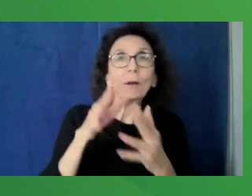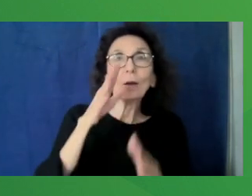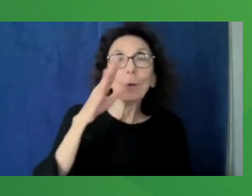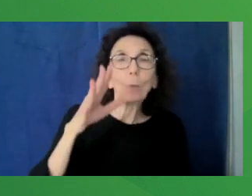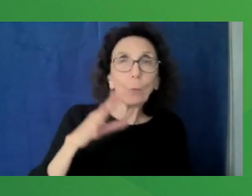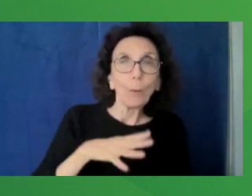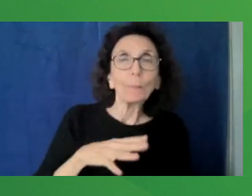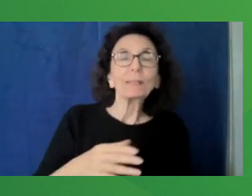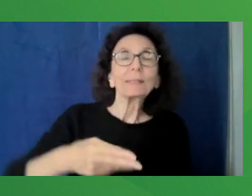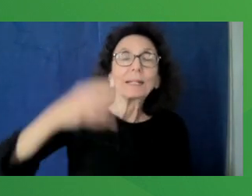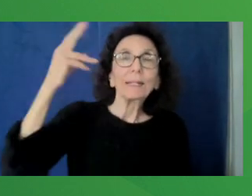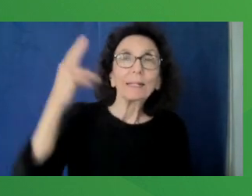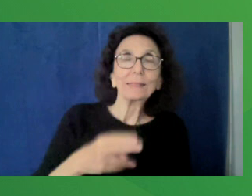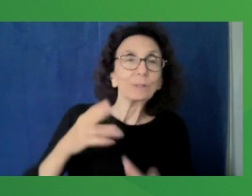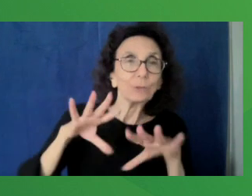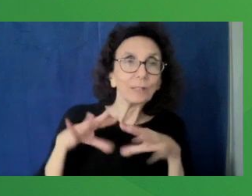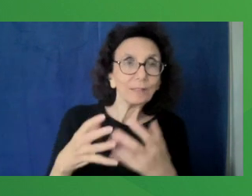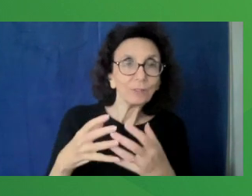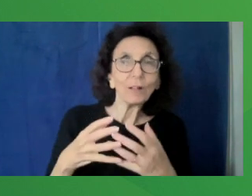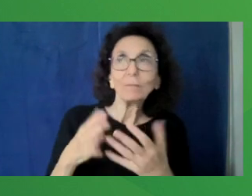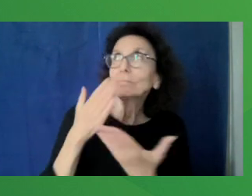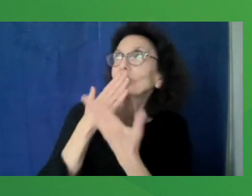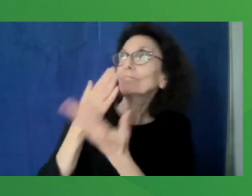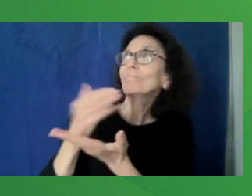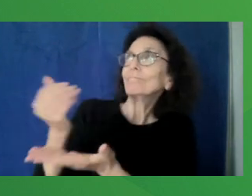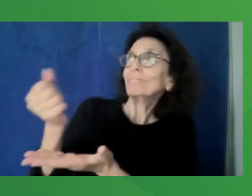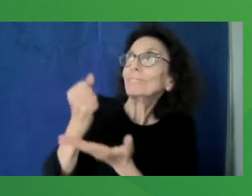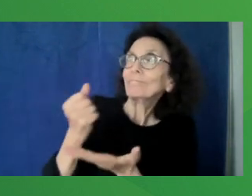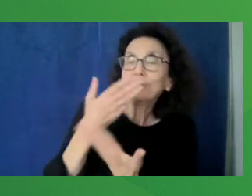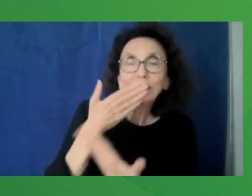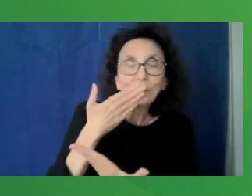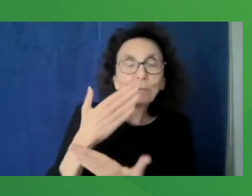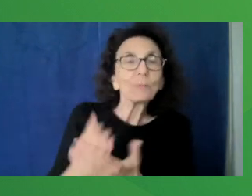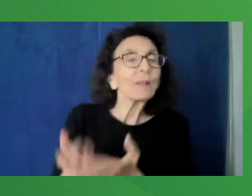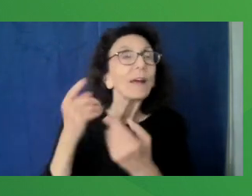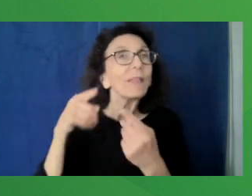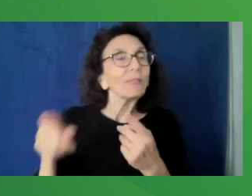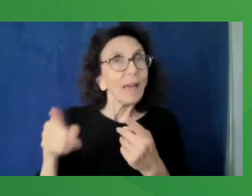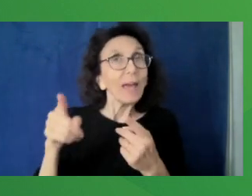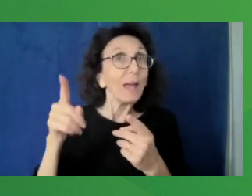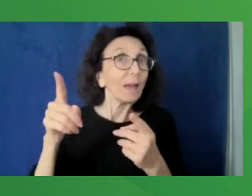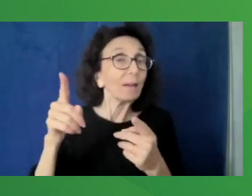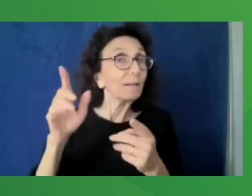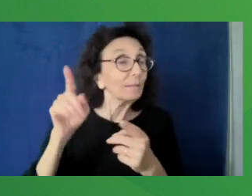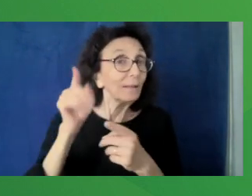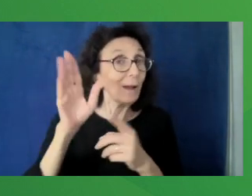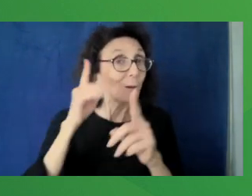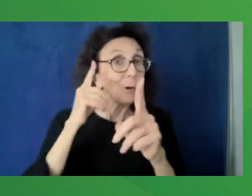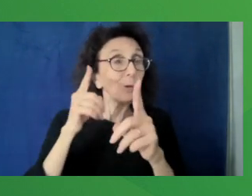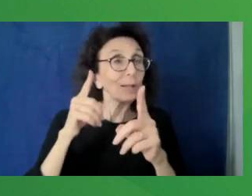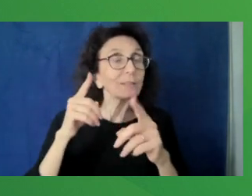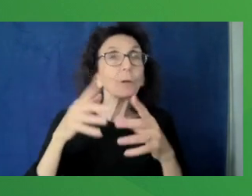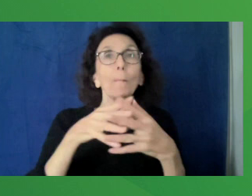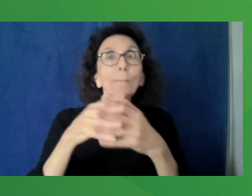And we're very pleased to do that. And they strive to be the country's most comprehensive undertaking